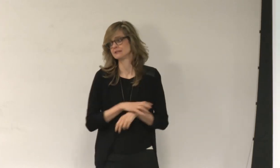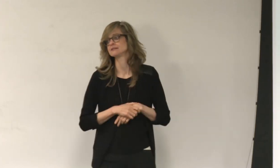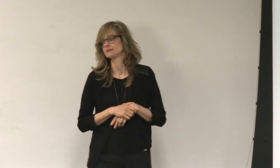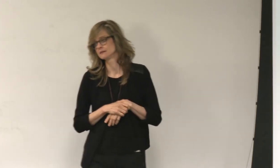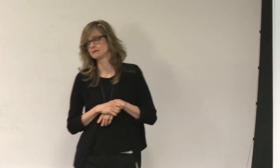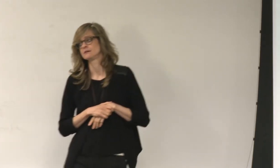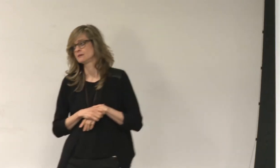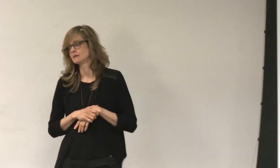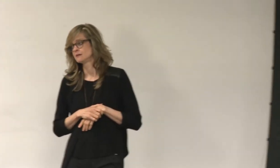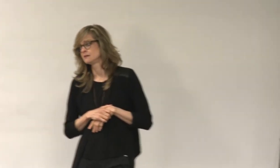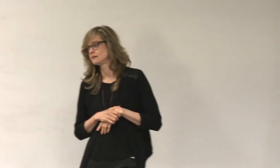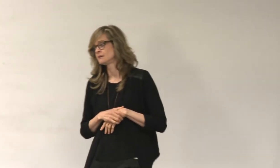AND BEGAN TEACHING STATISTICS.